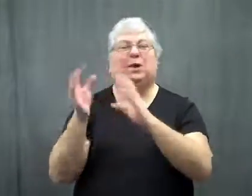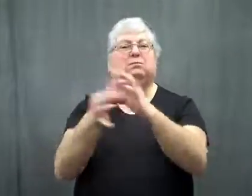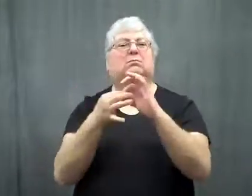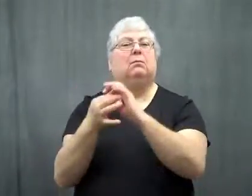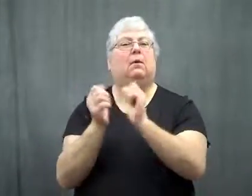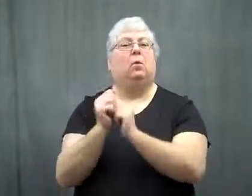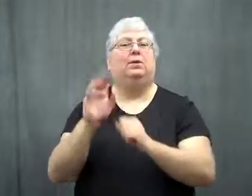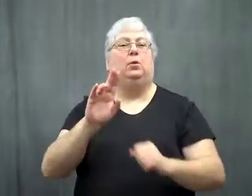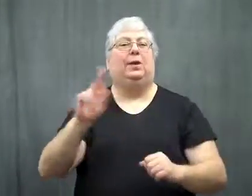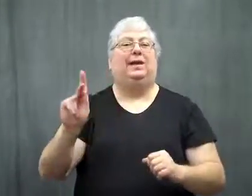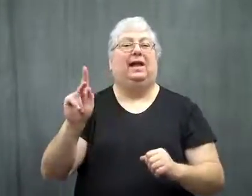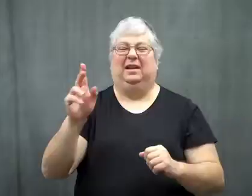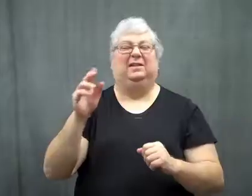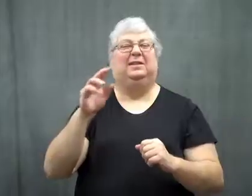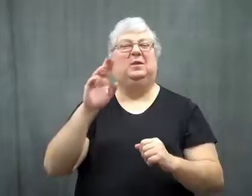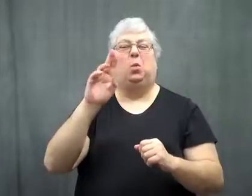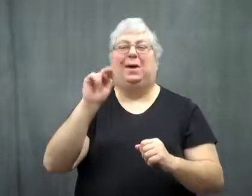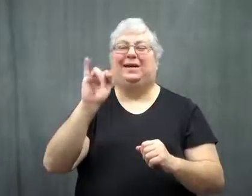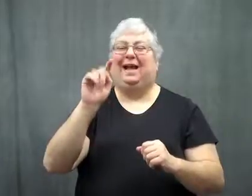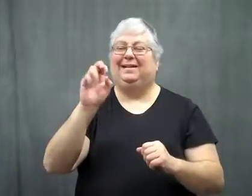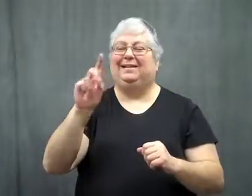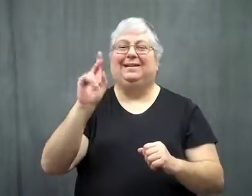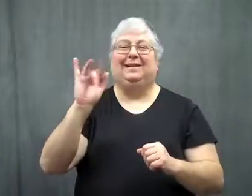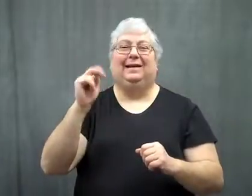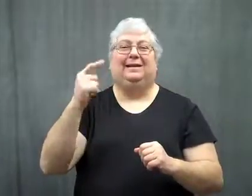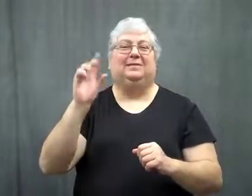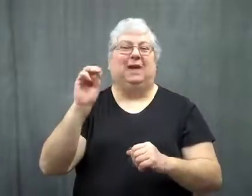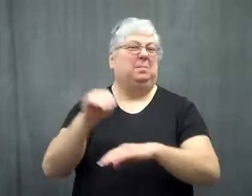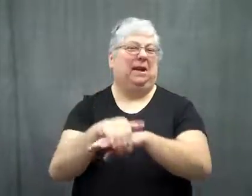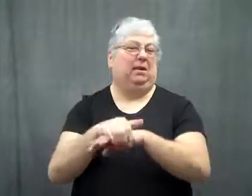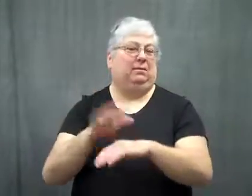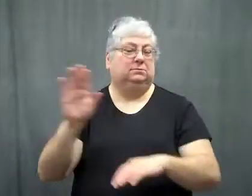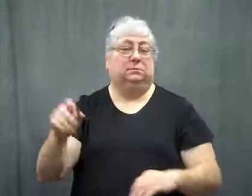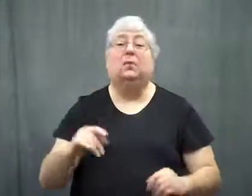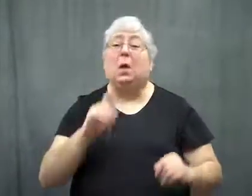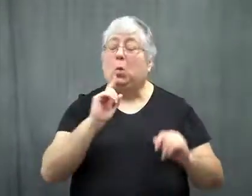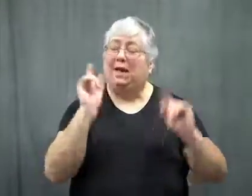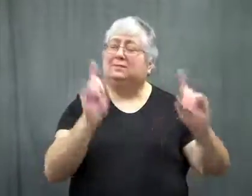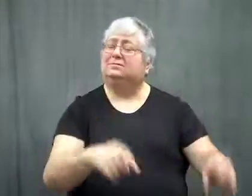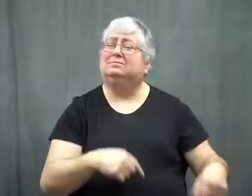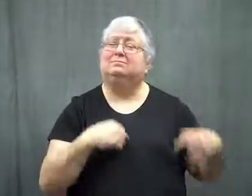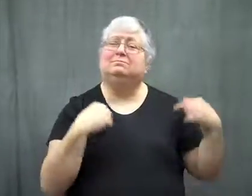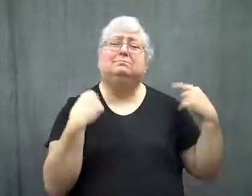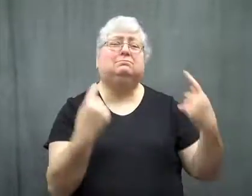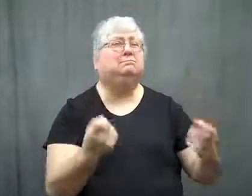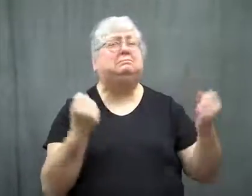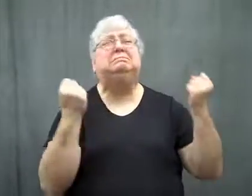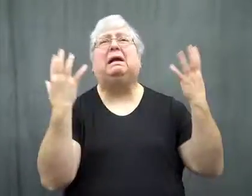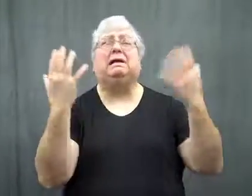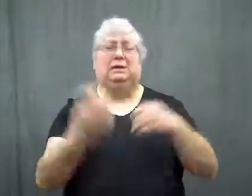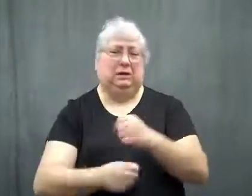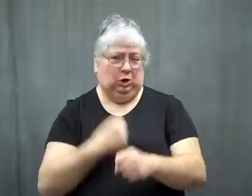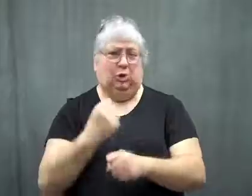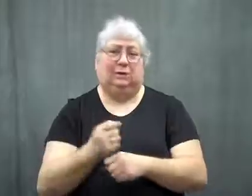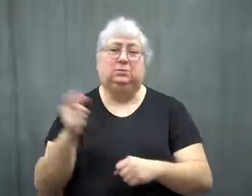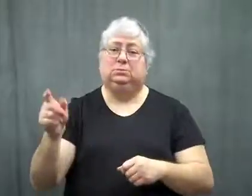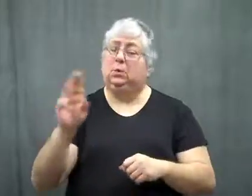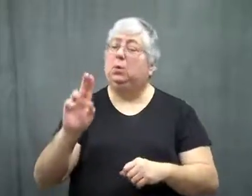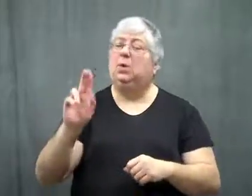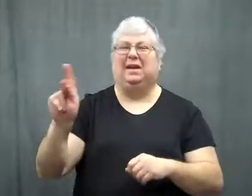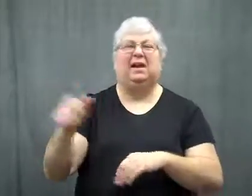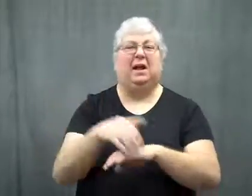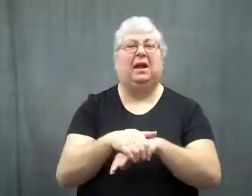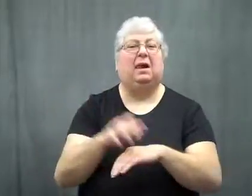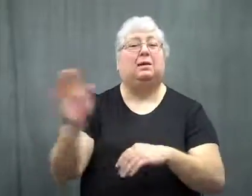They are in association with the UK, or United Kingdom.